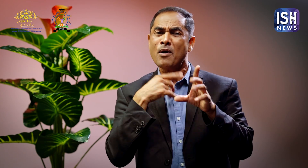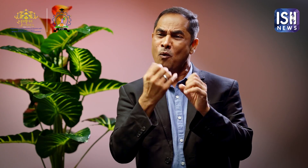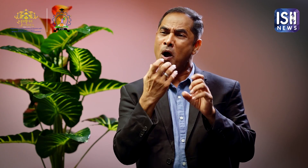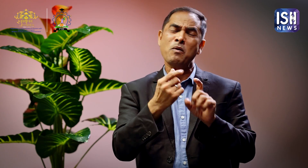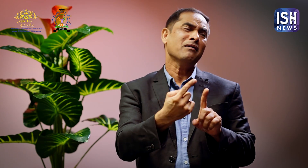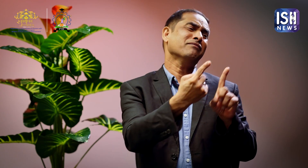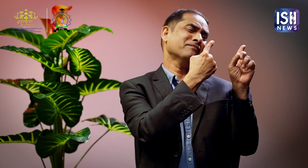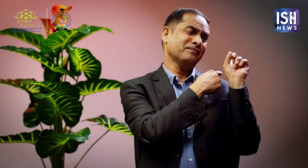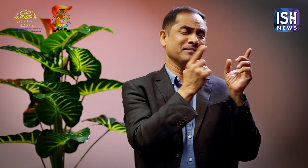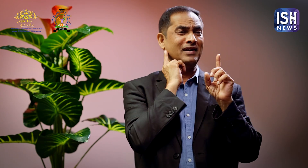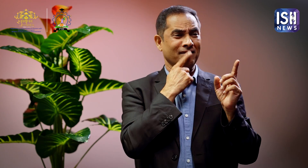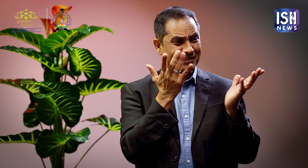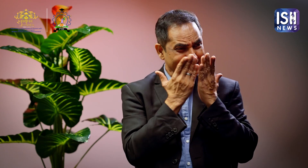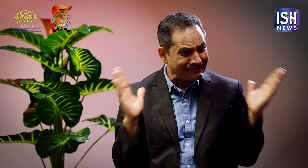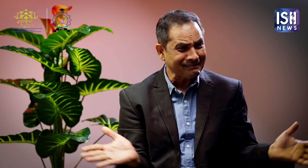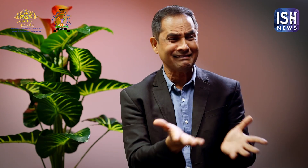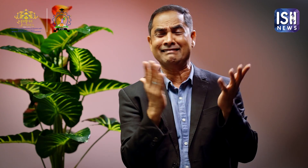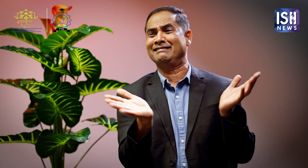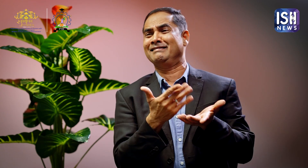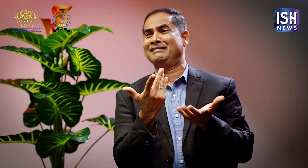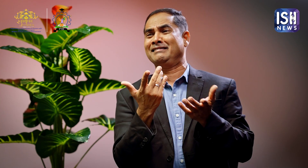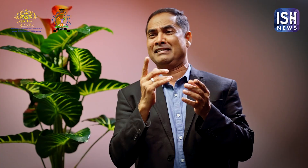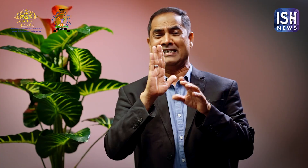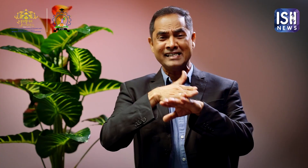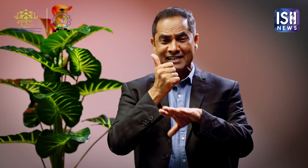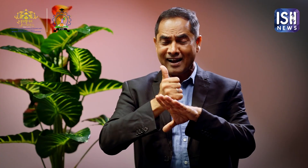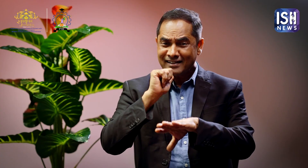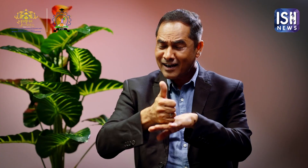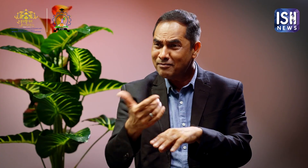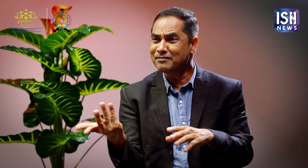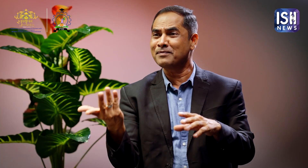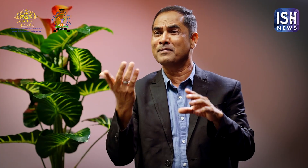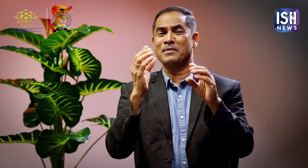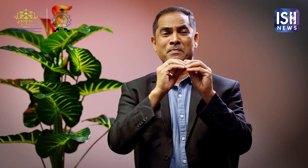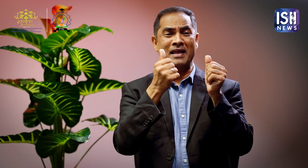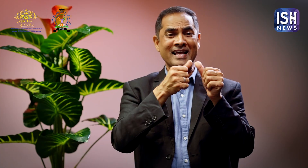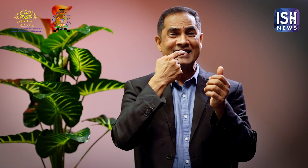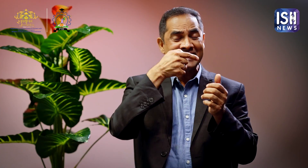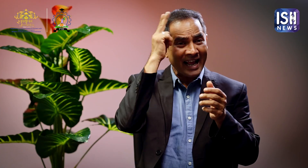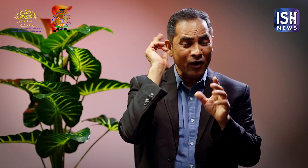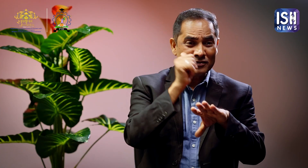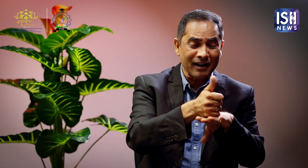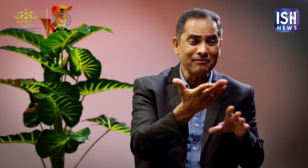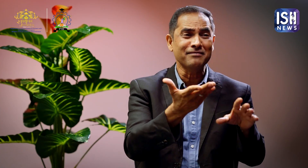I’ve always encouraged Deaf individuals to continue their studies. I established ISHAARA, and BA in IGNOU.